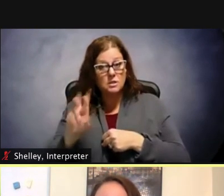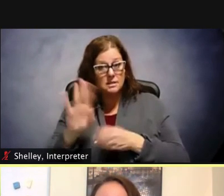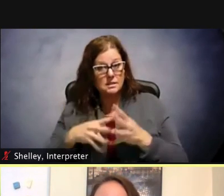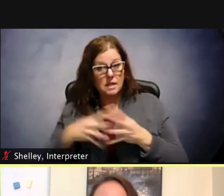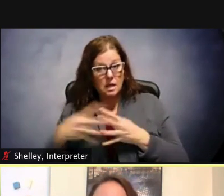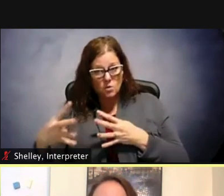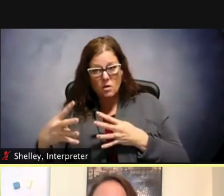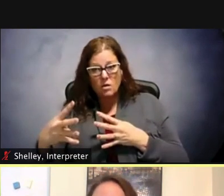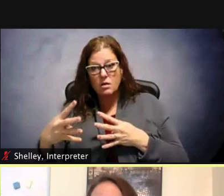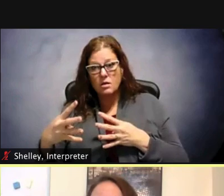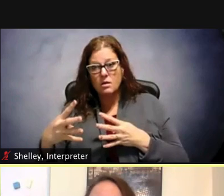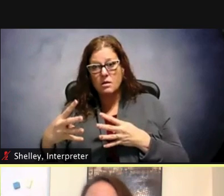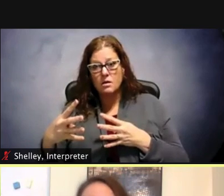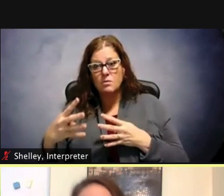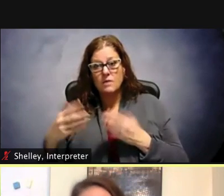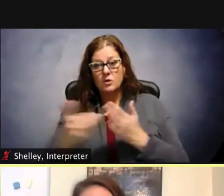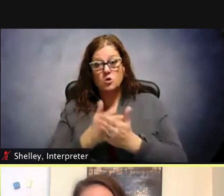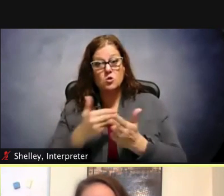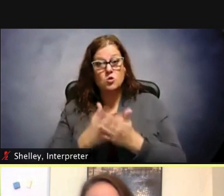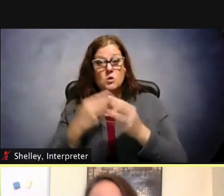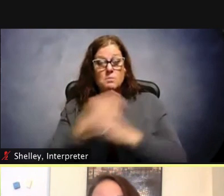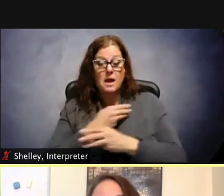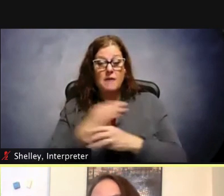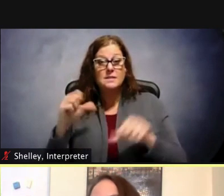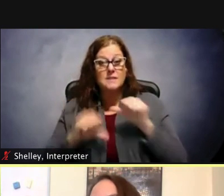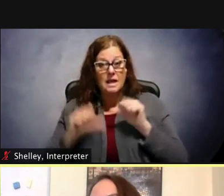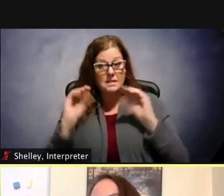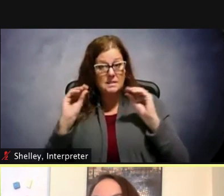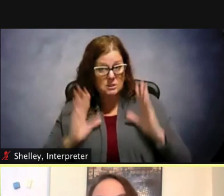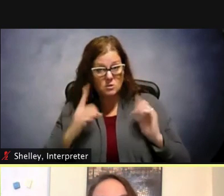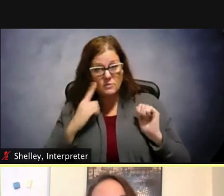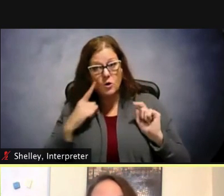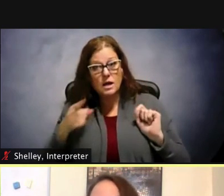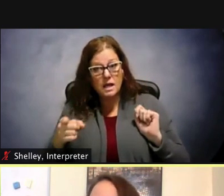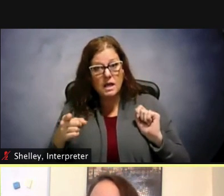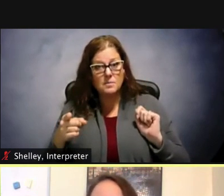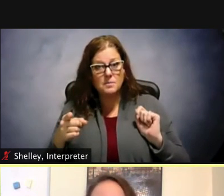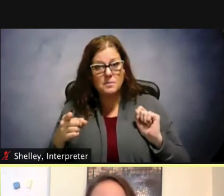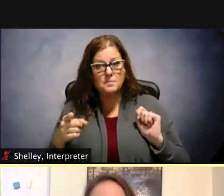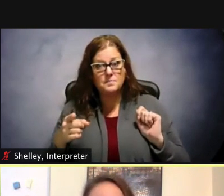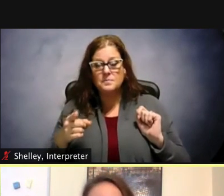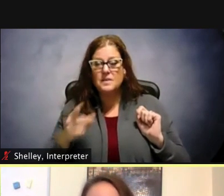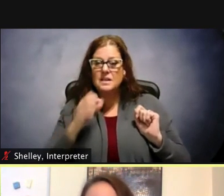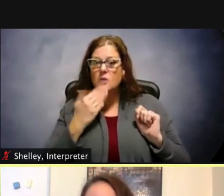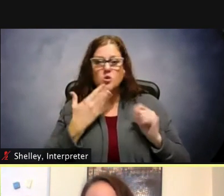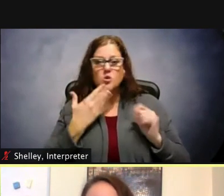So we have a brand new math and science teacher. It just definitely was not a good fit and through